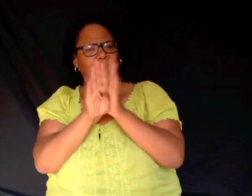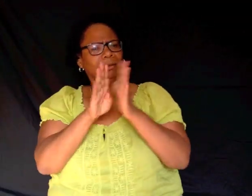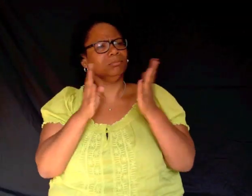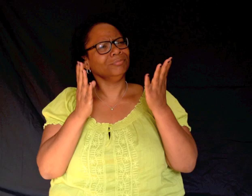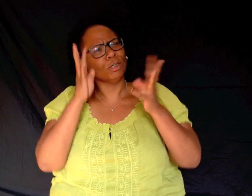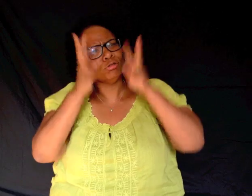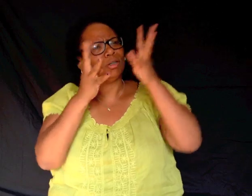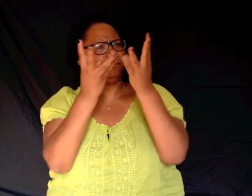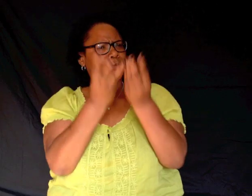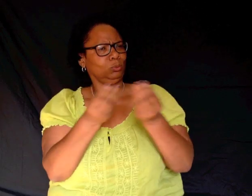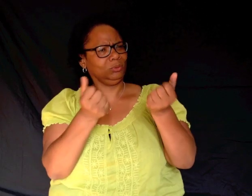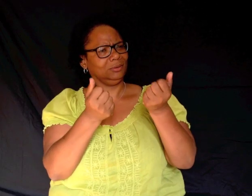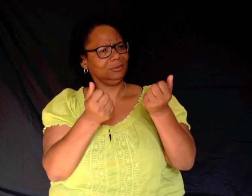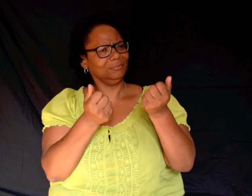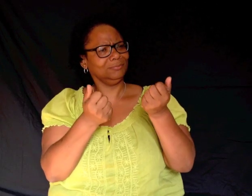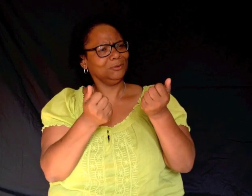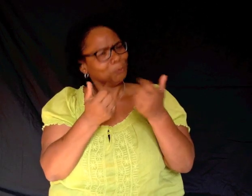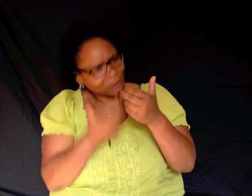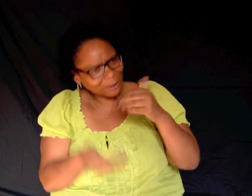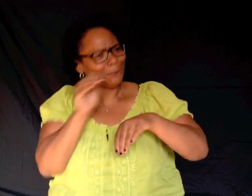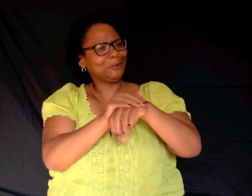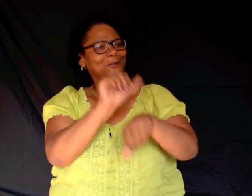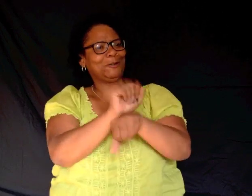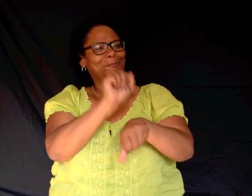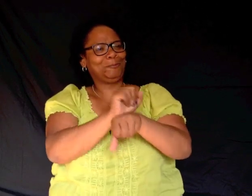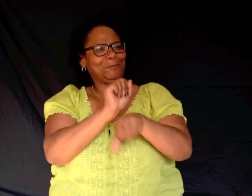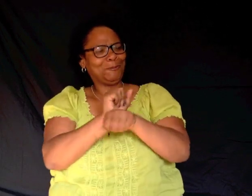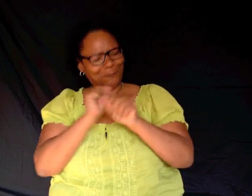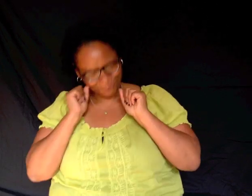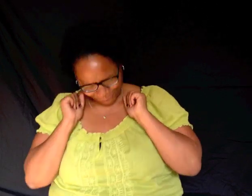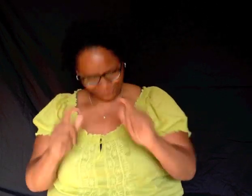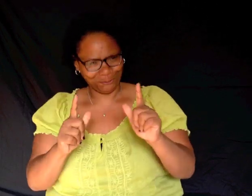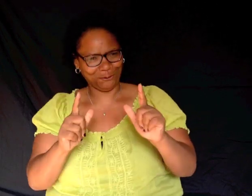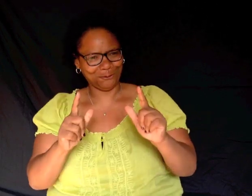to develop creative solutions to increase employment for all